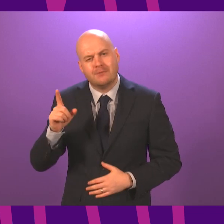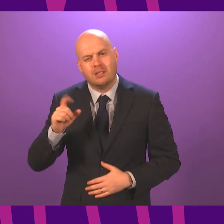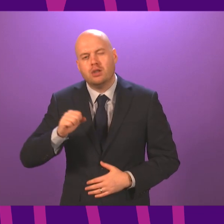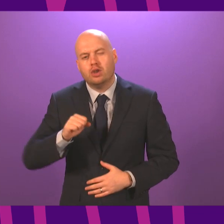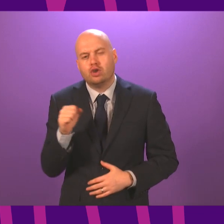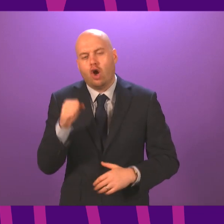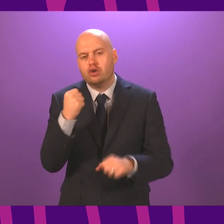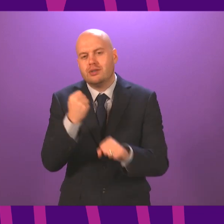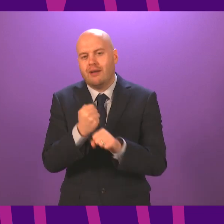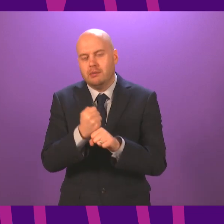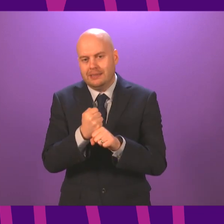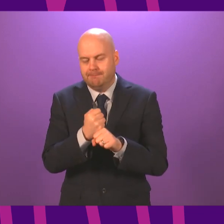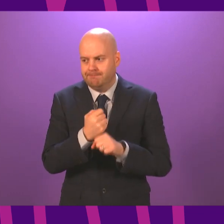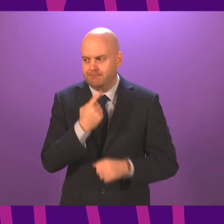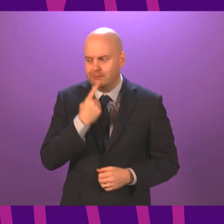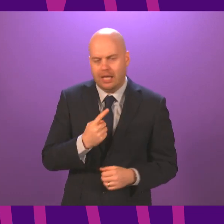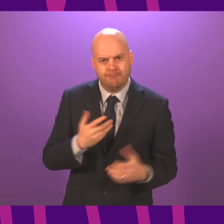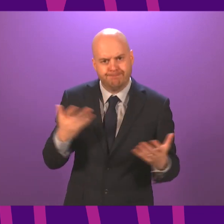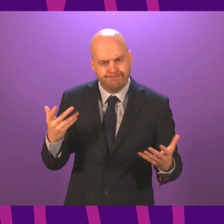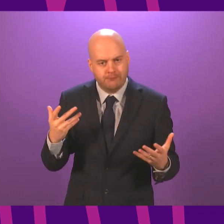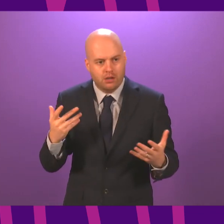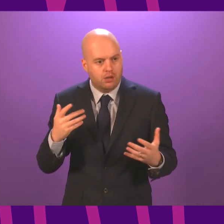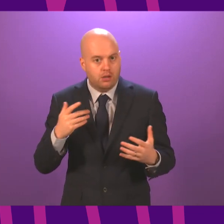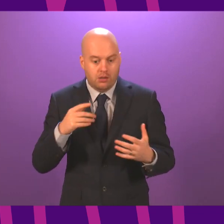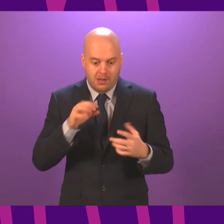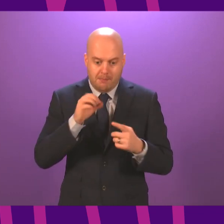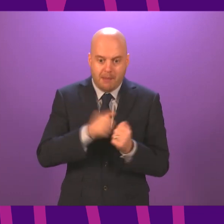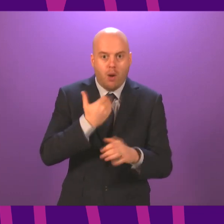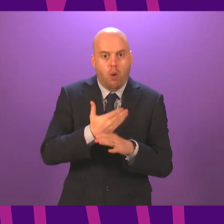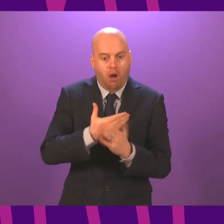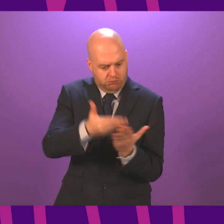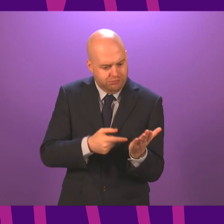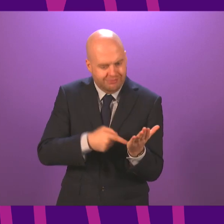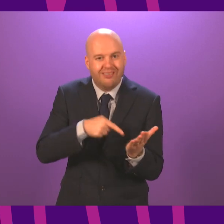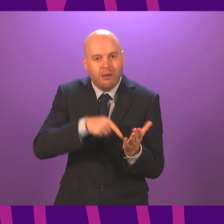a series of policy papers on the process for people to apply for disability benefits and